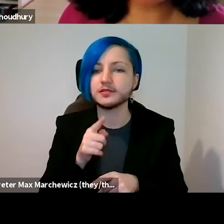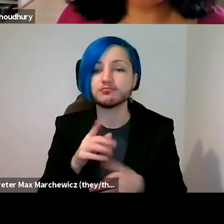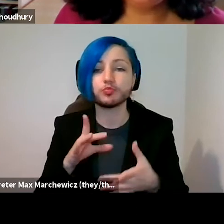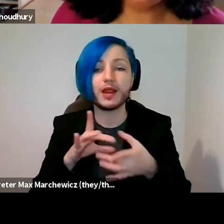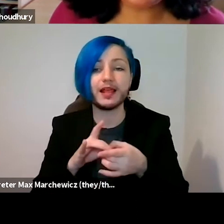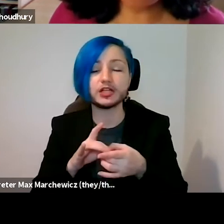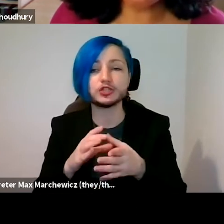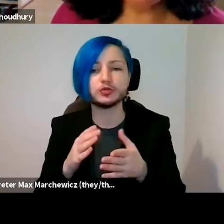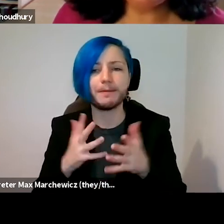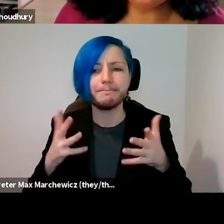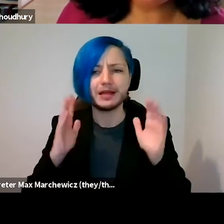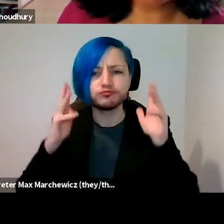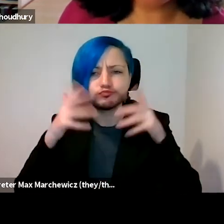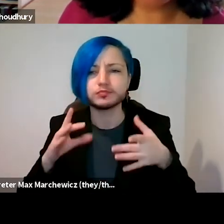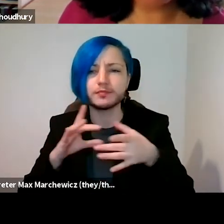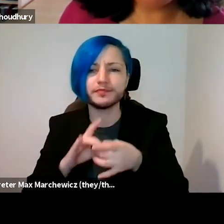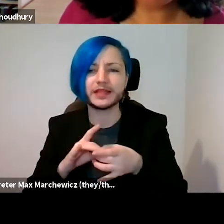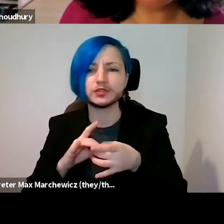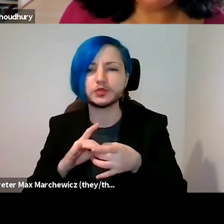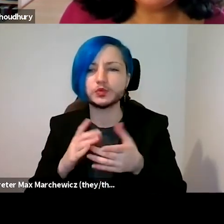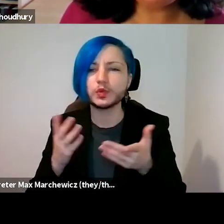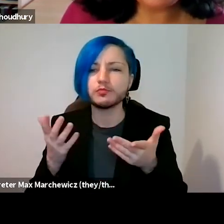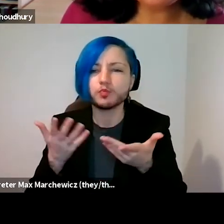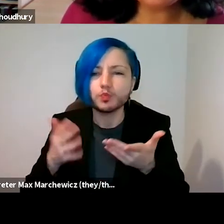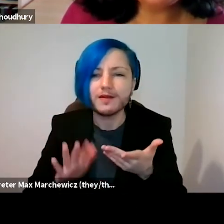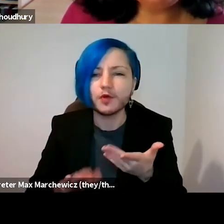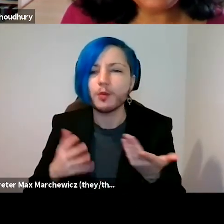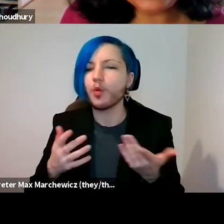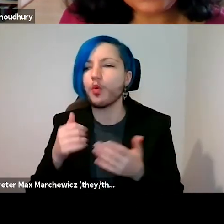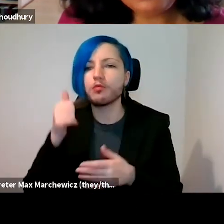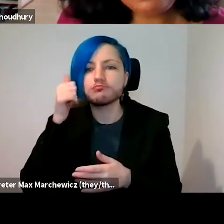about epistemological, or knowledge-based validity.